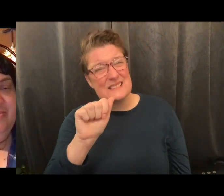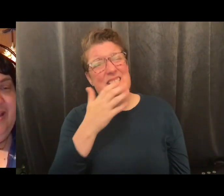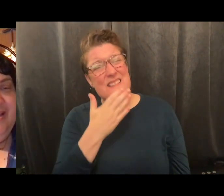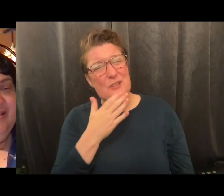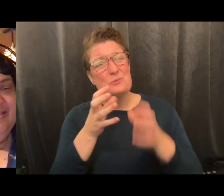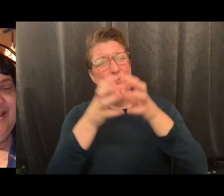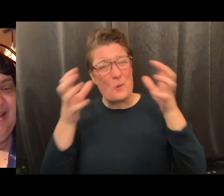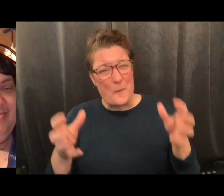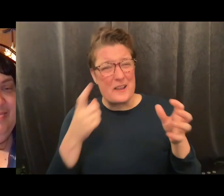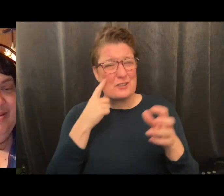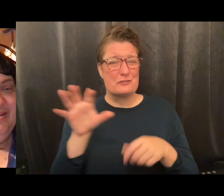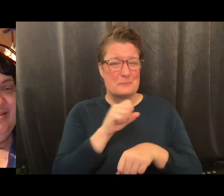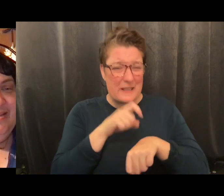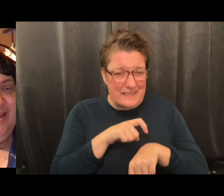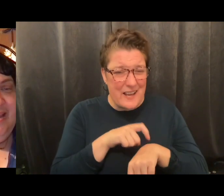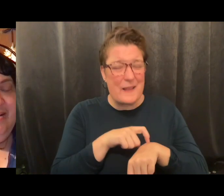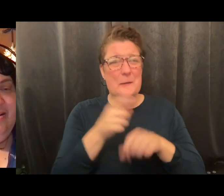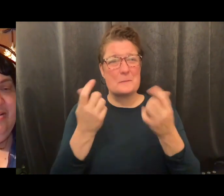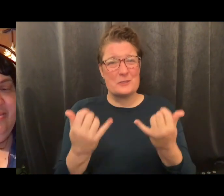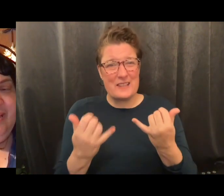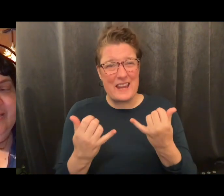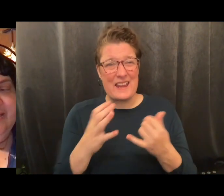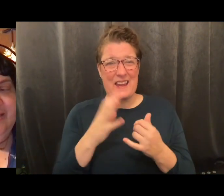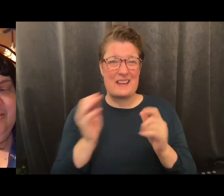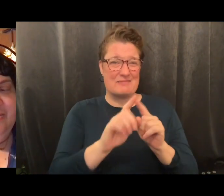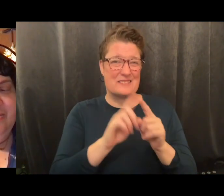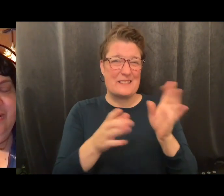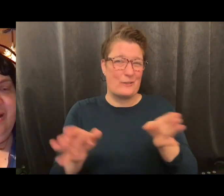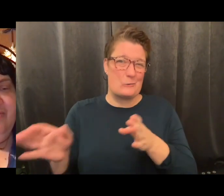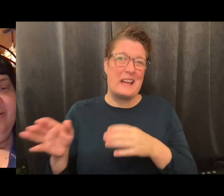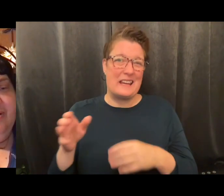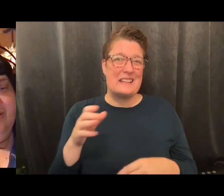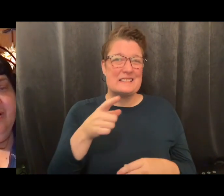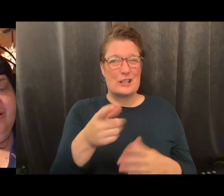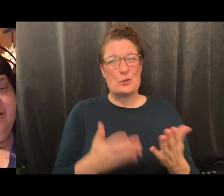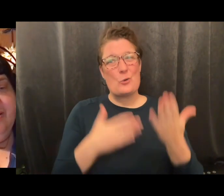the ways that you offer community and connection and the ways that you've